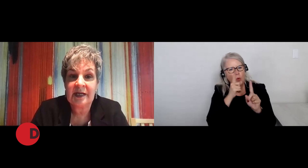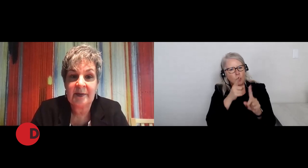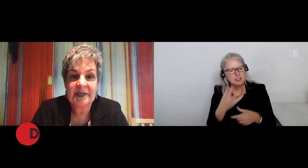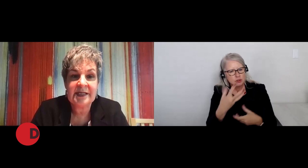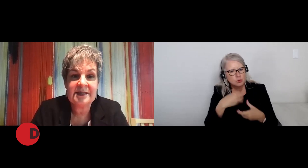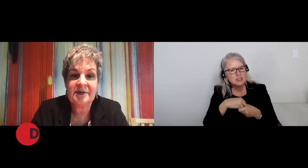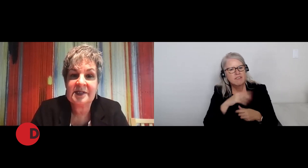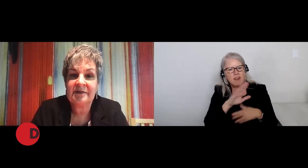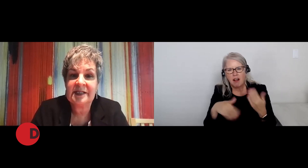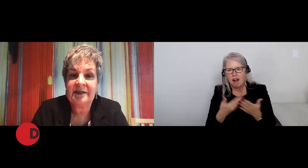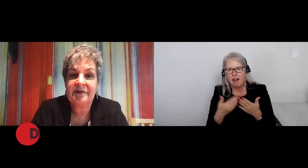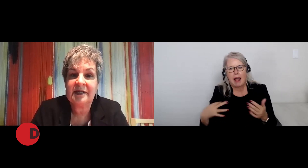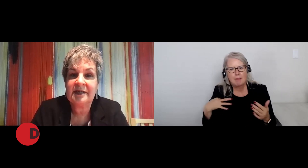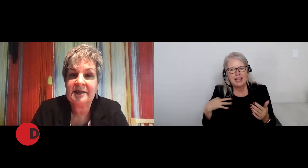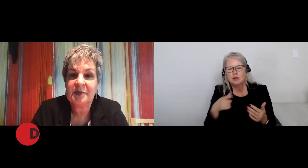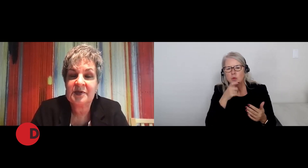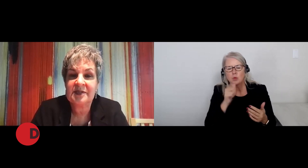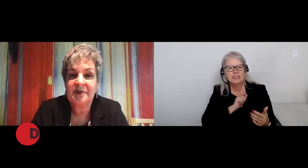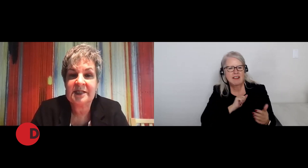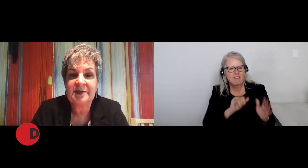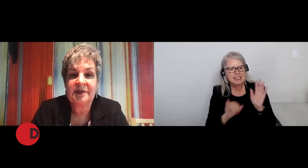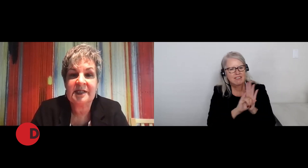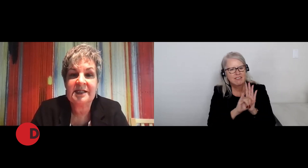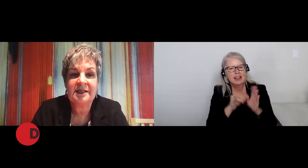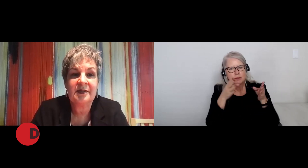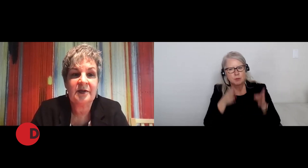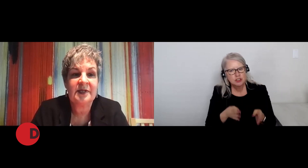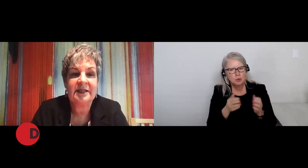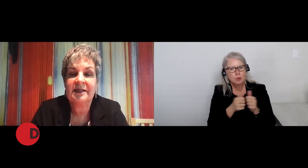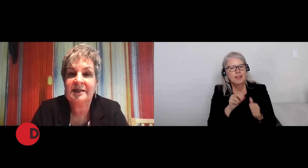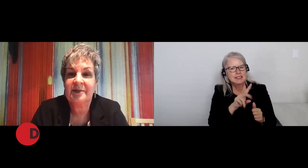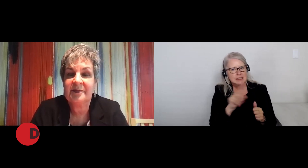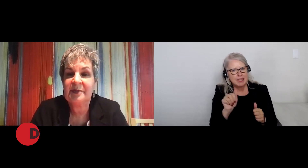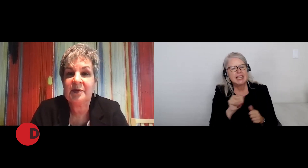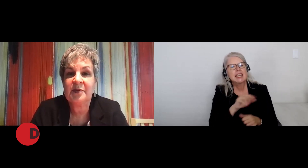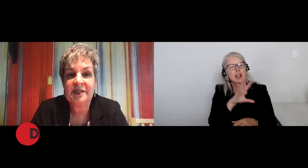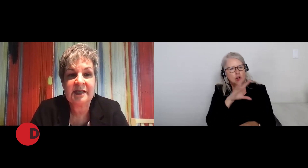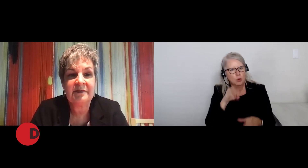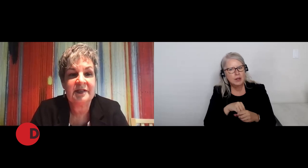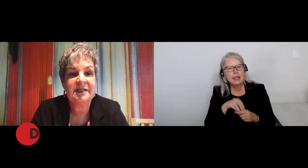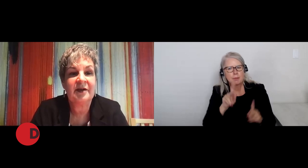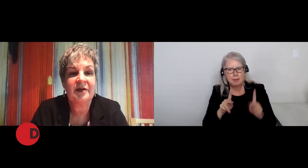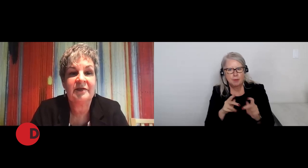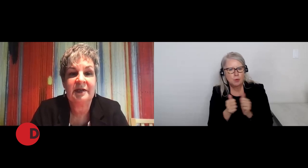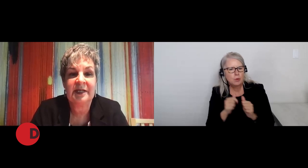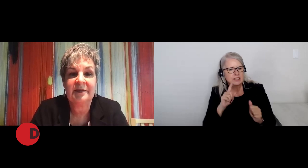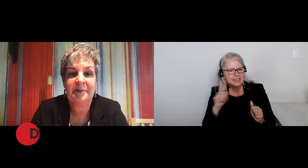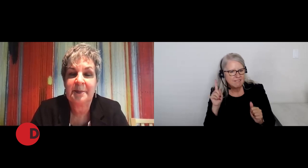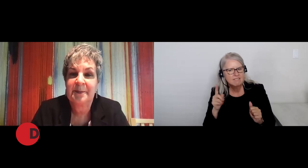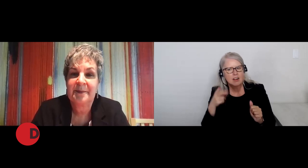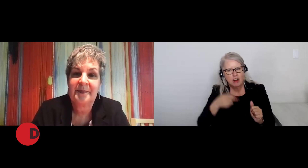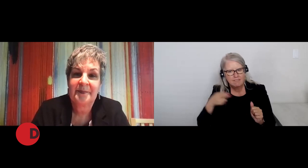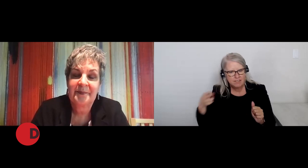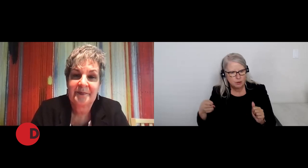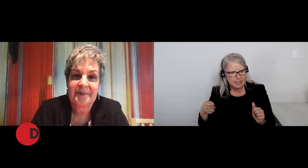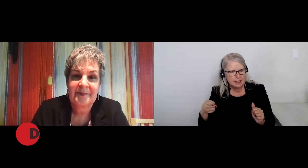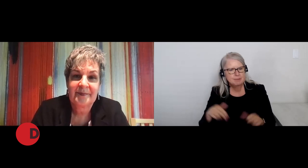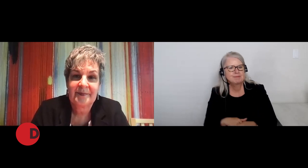These goals are inclusive of all applicants who self-identify as a person with disability including a person who is Deaf or hard of hearing.